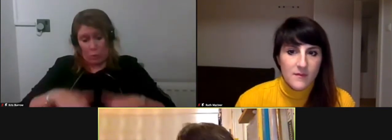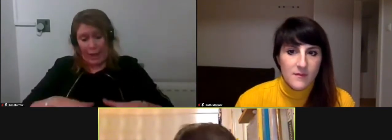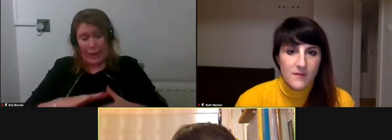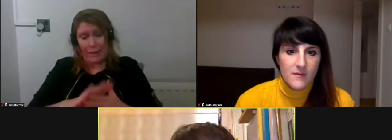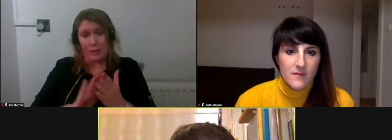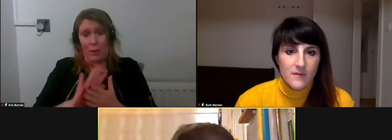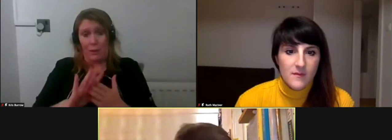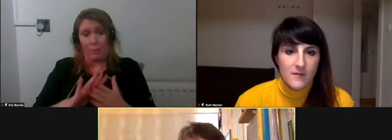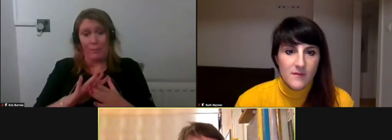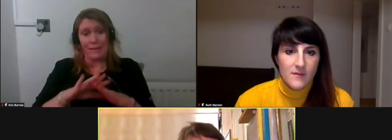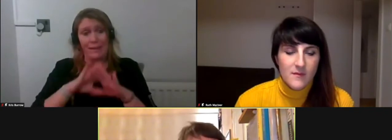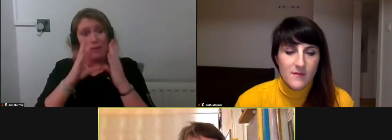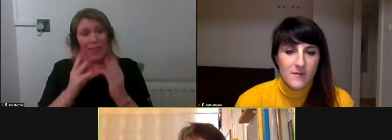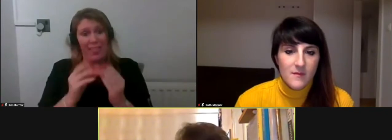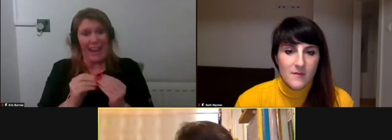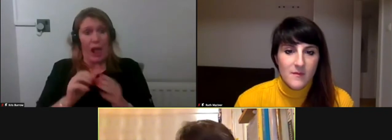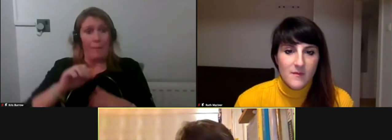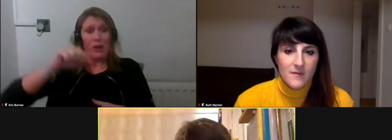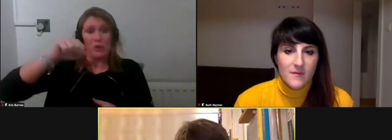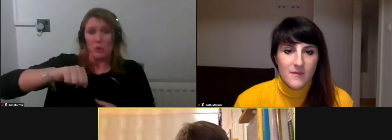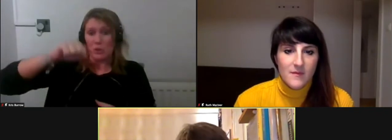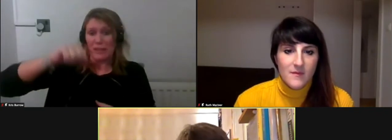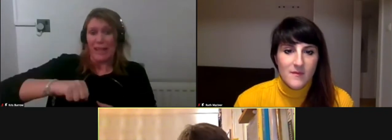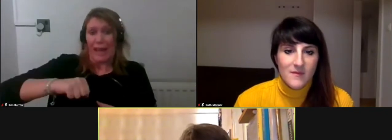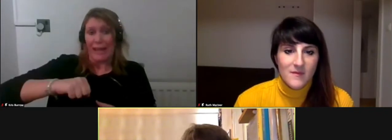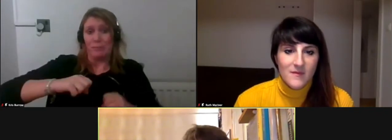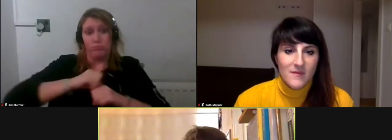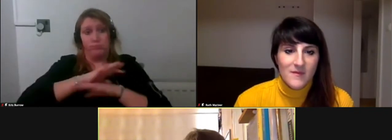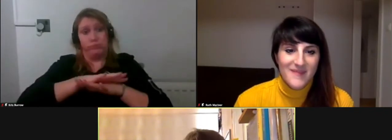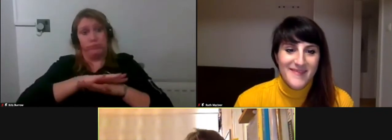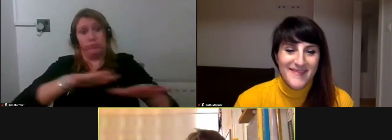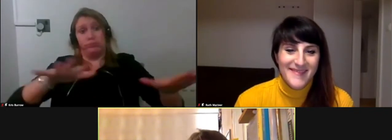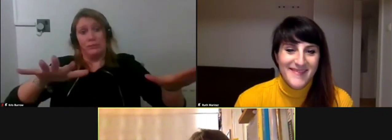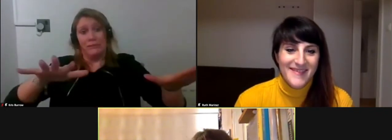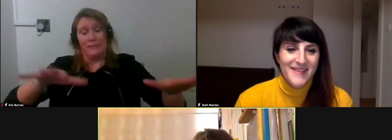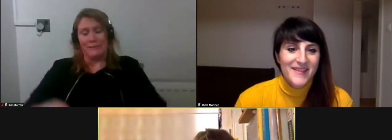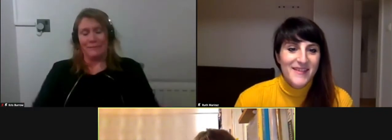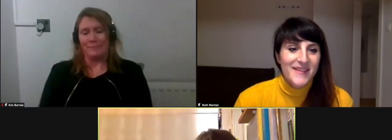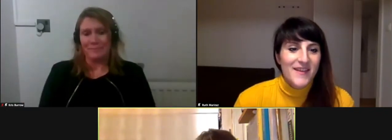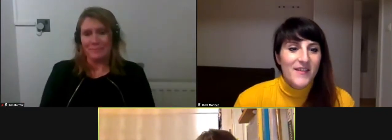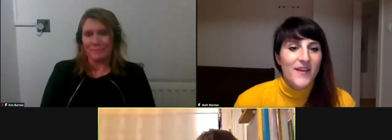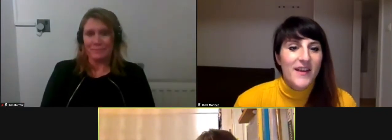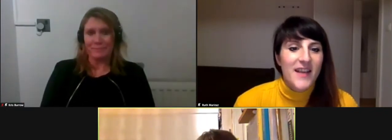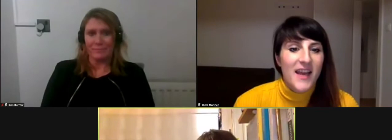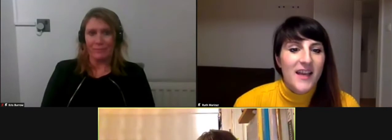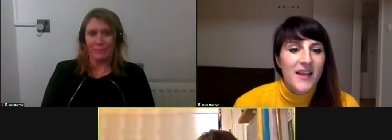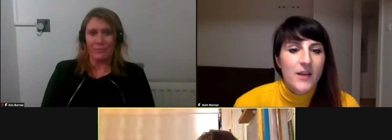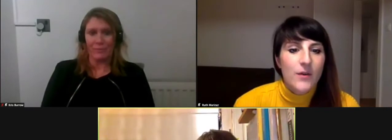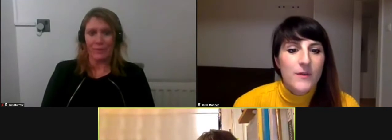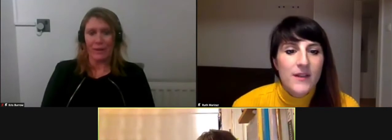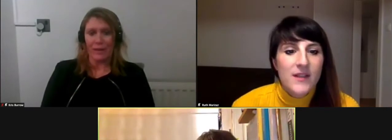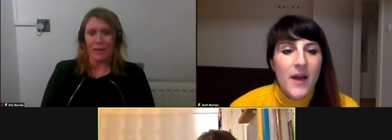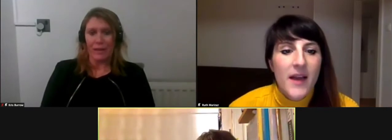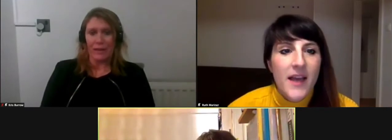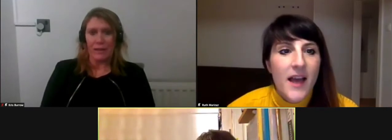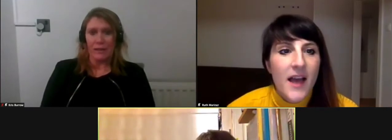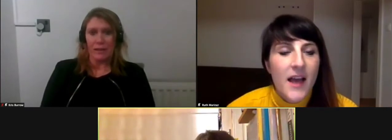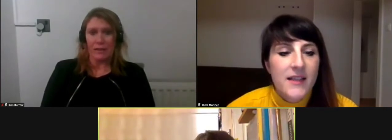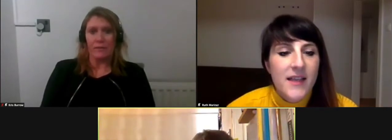various items are strewn across the floor at the moment. Very nice, I can also spy a Dairy